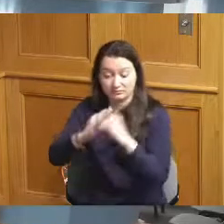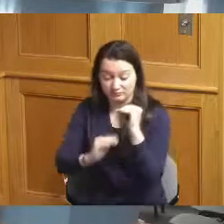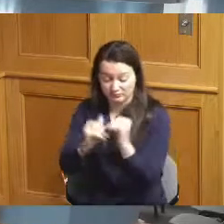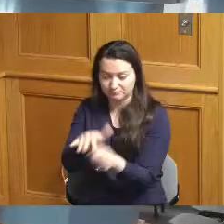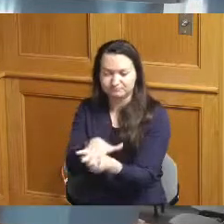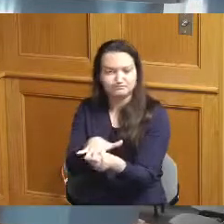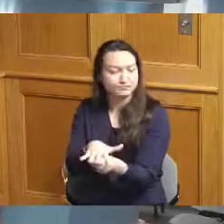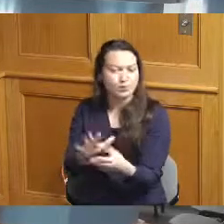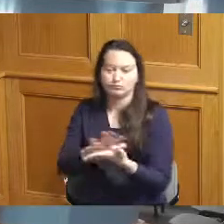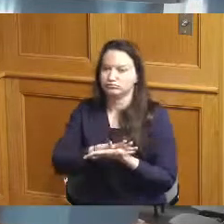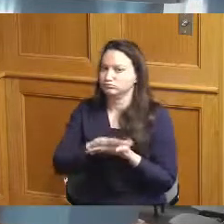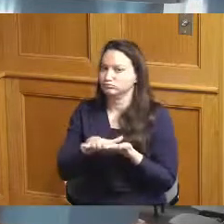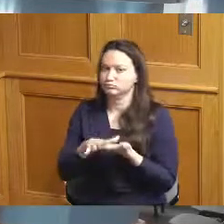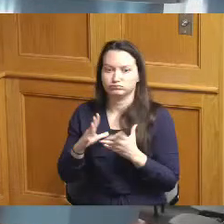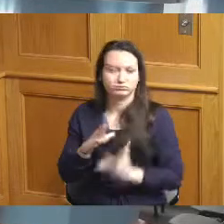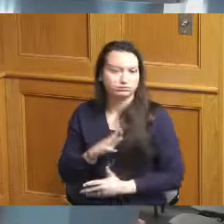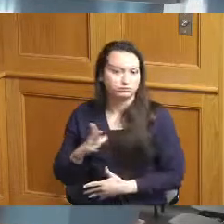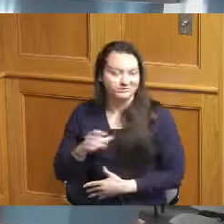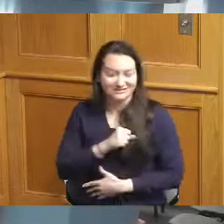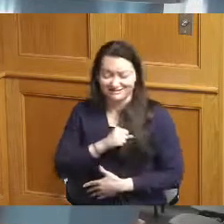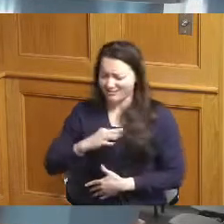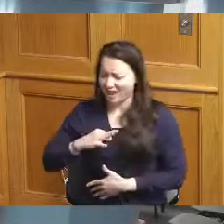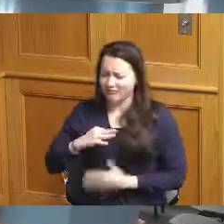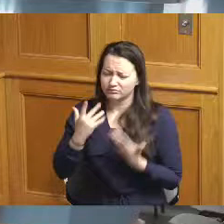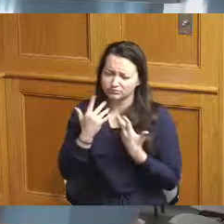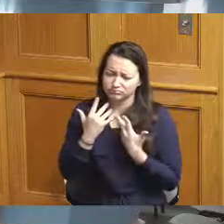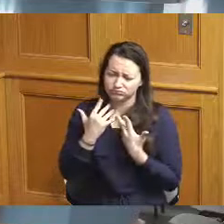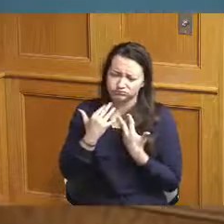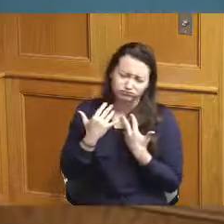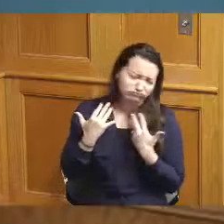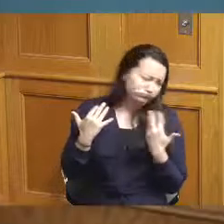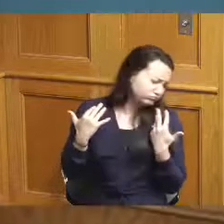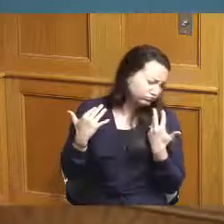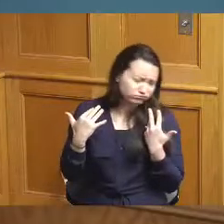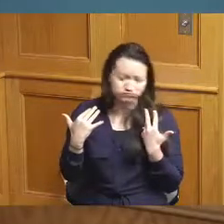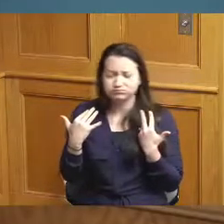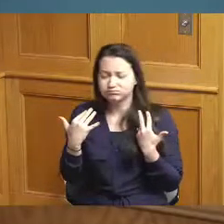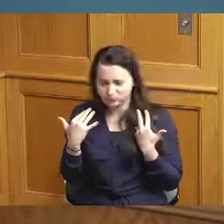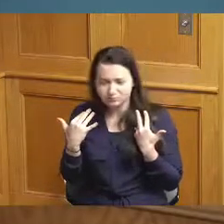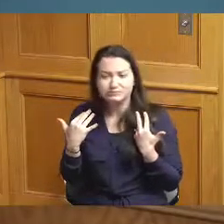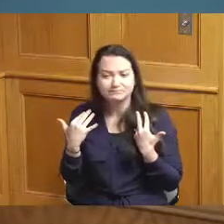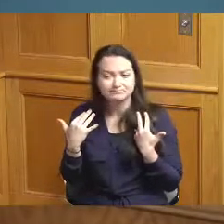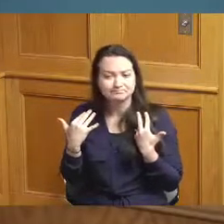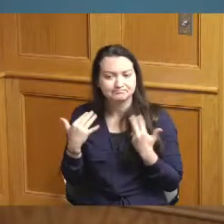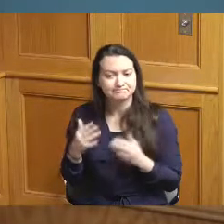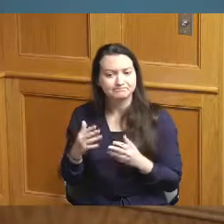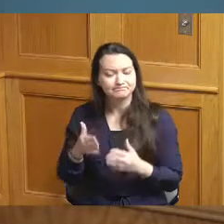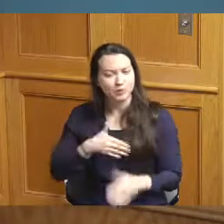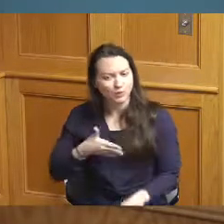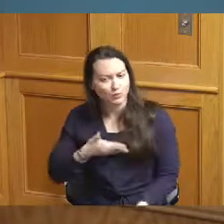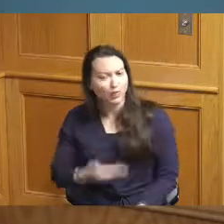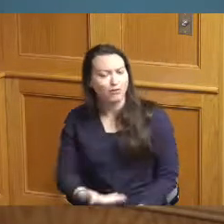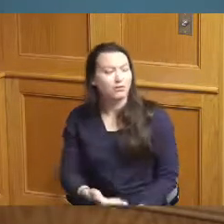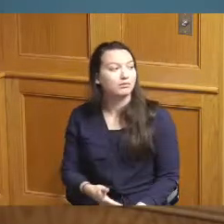fantastic your staff is so friendly they they just couldn't be more welcoming when we walked